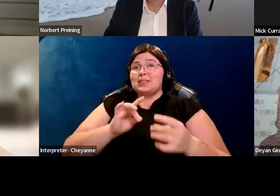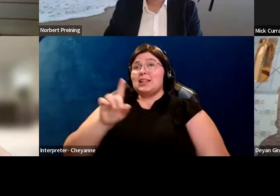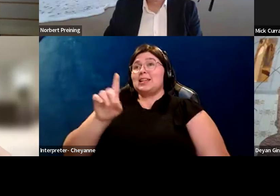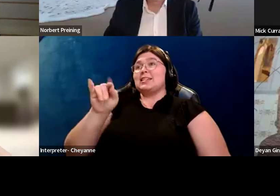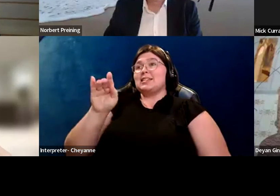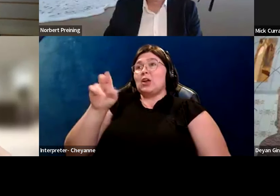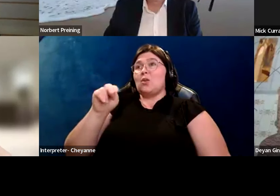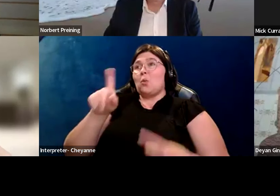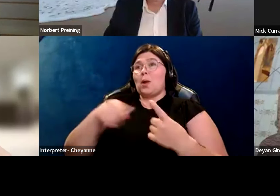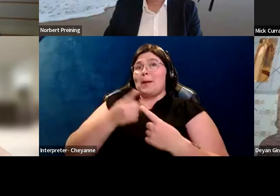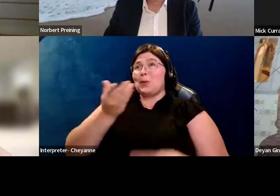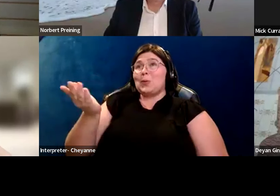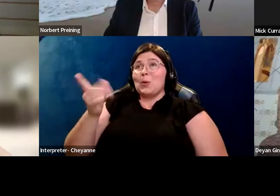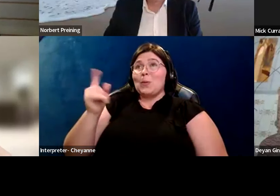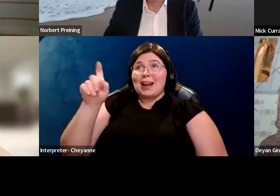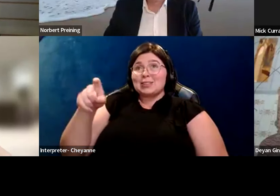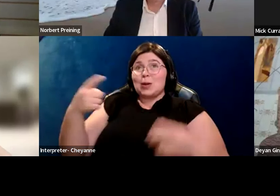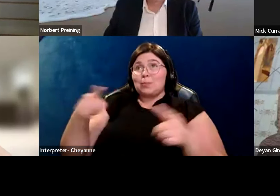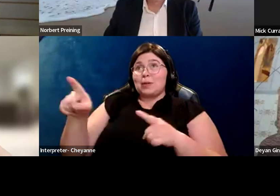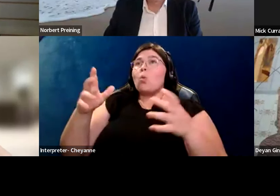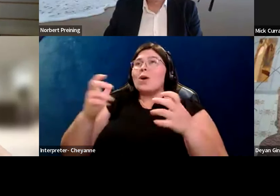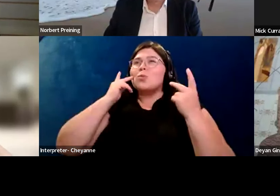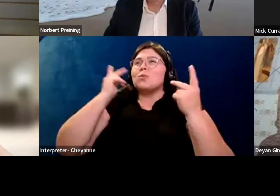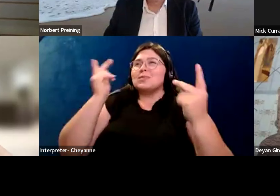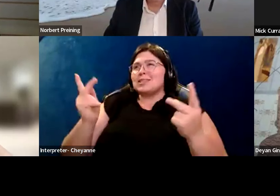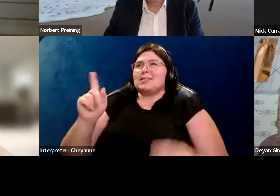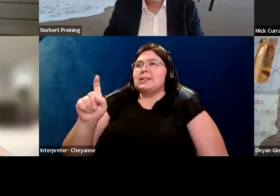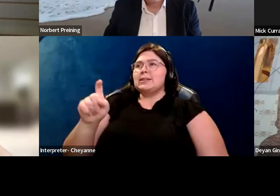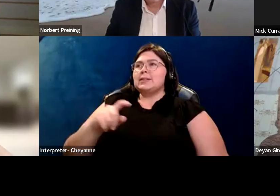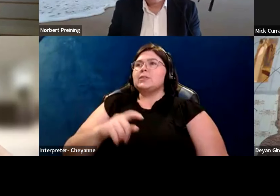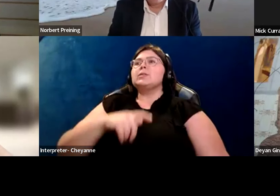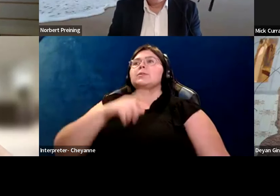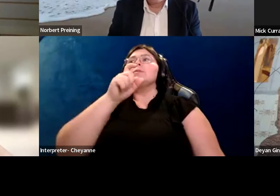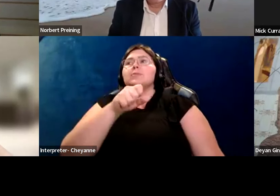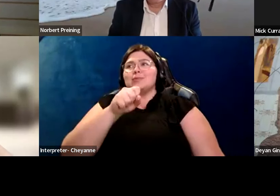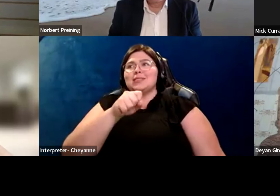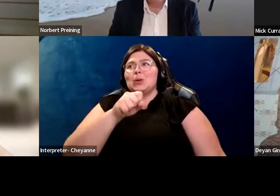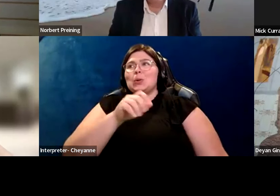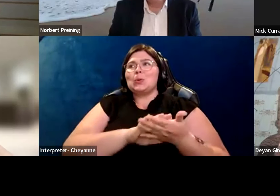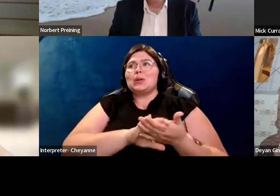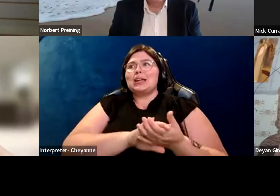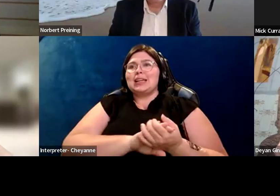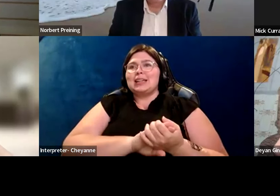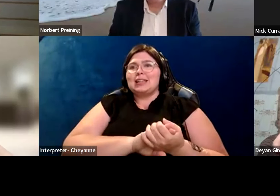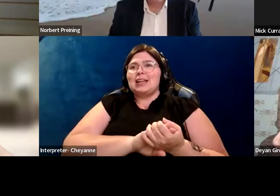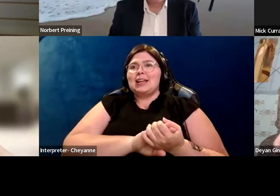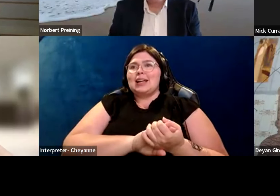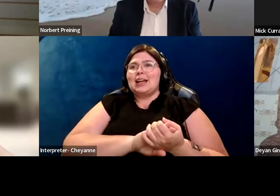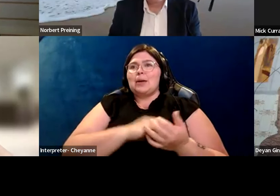What do you think needs to happen? What do you want to see happen? Yeah, I get to make the high-level scholarly remark because I'm speaking last.